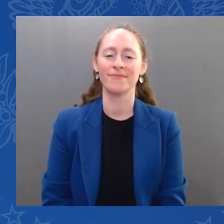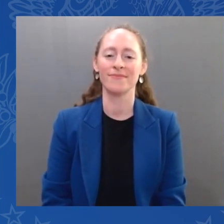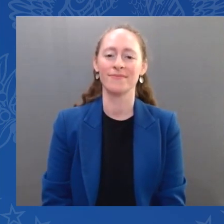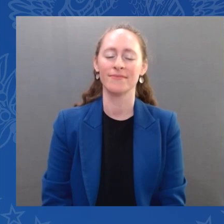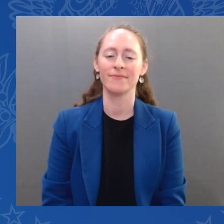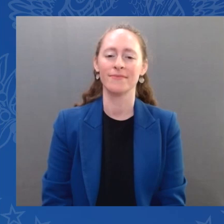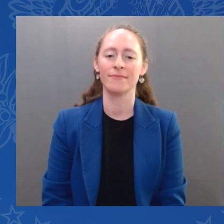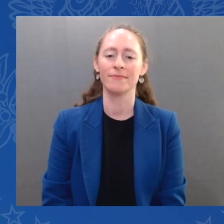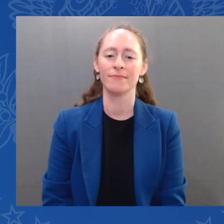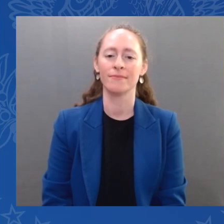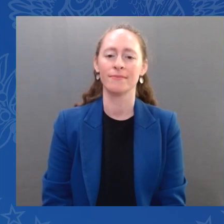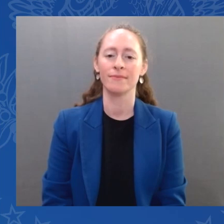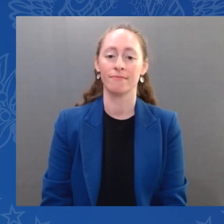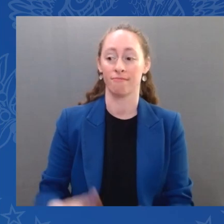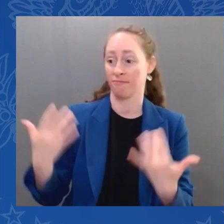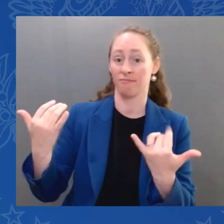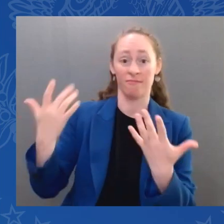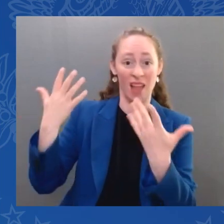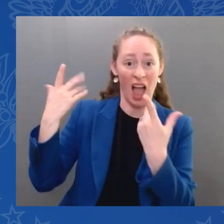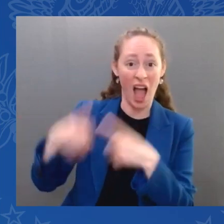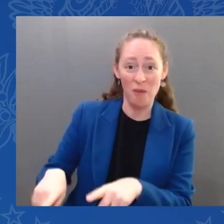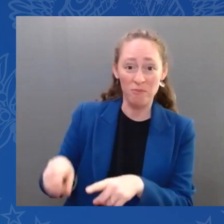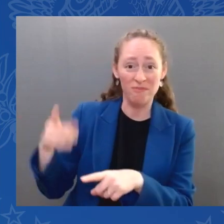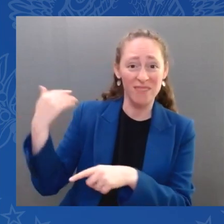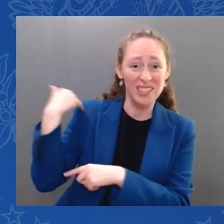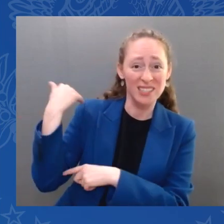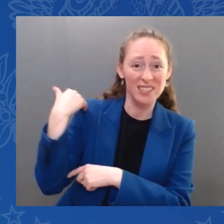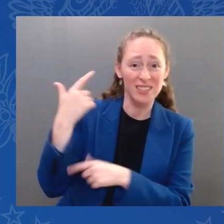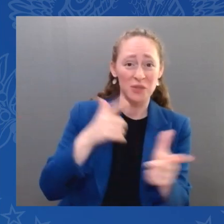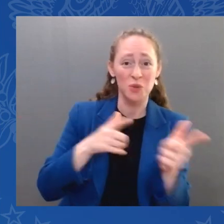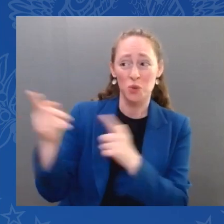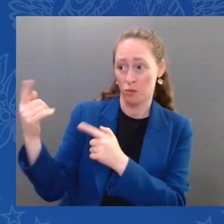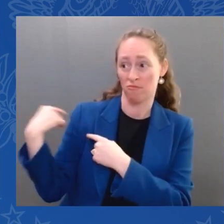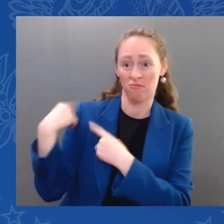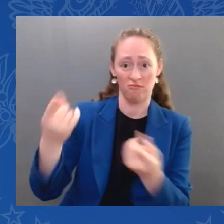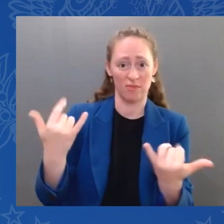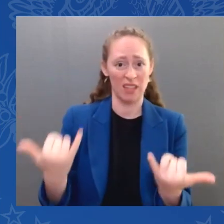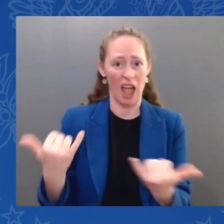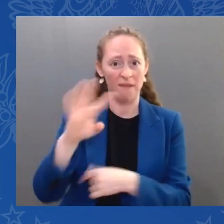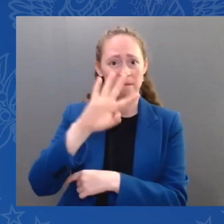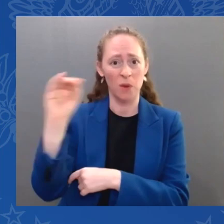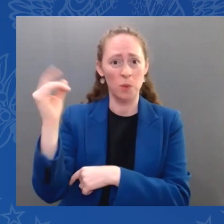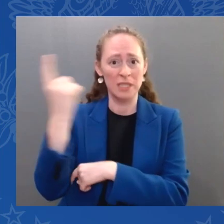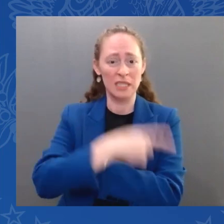consisting of wooden crosses, children's pictures, candles and colorful ribbons has been taken down.